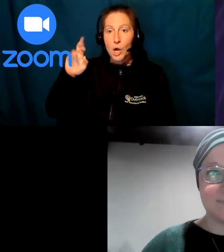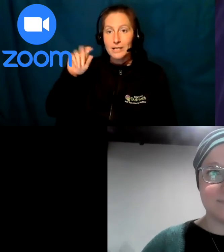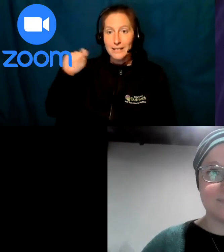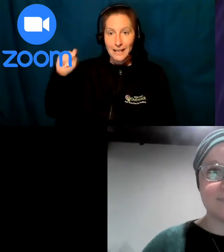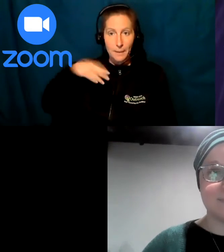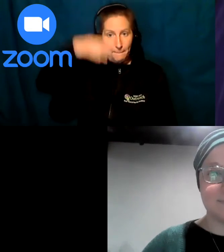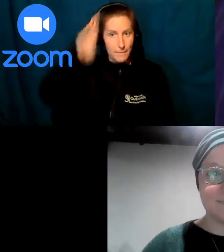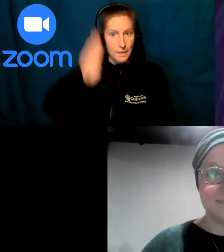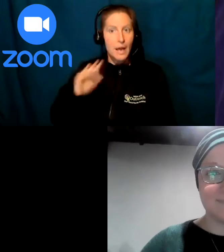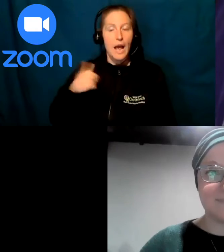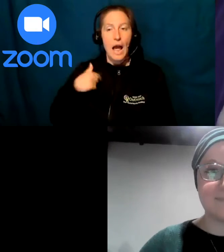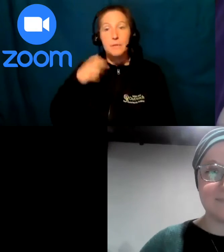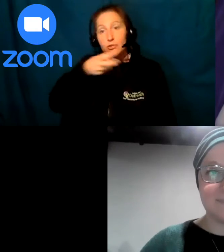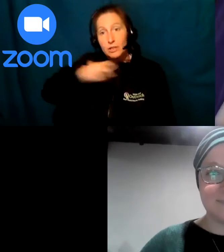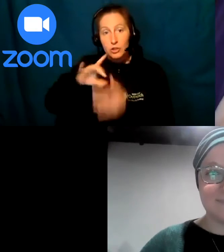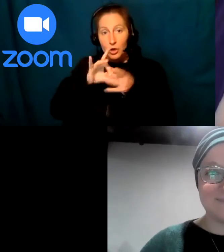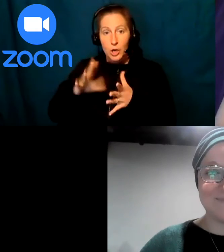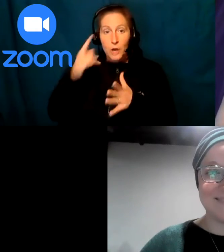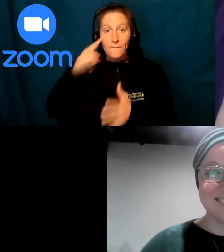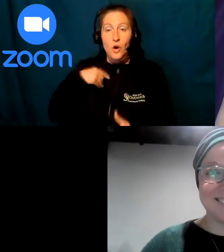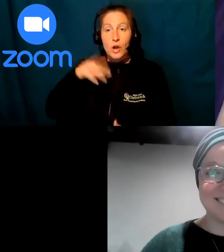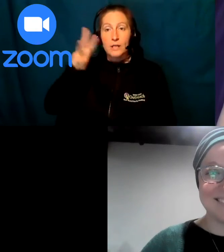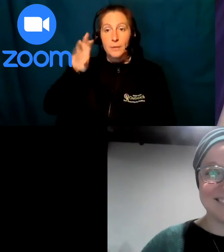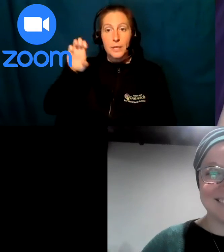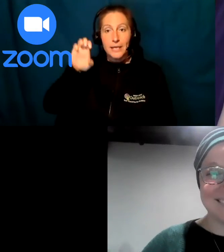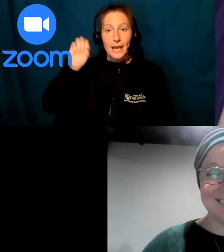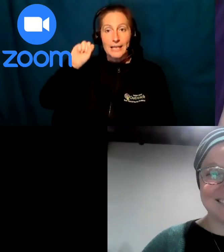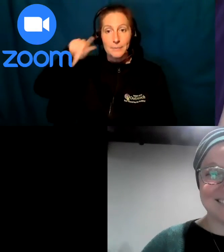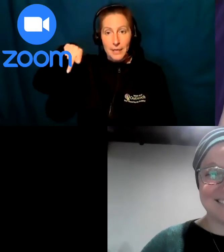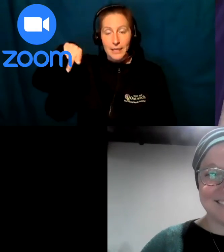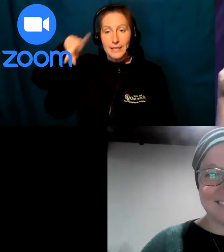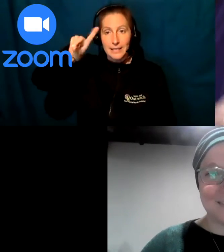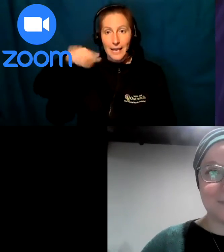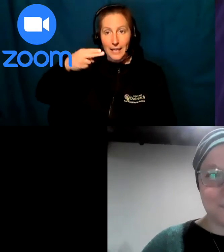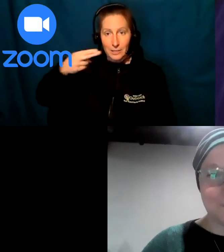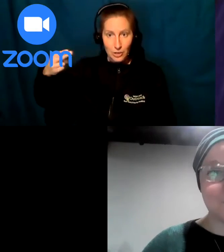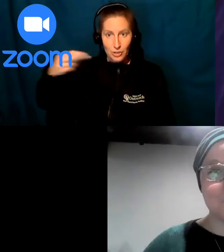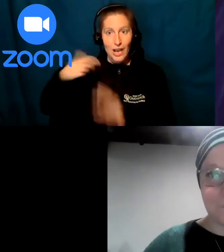Services program for the Deaf and Hard of Hearing Outreach.